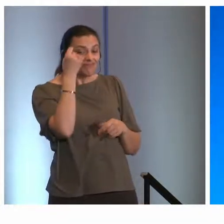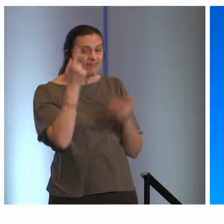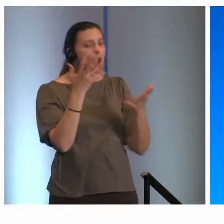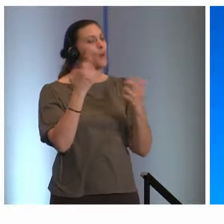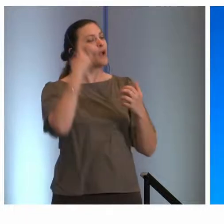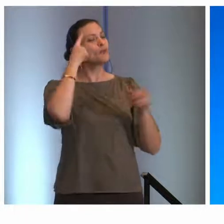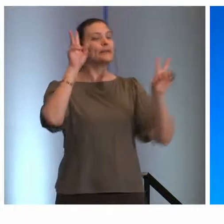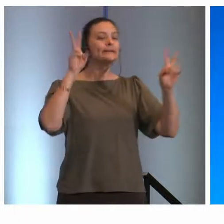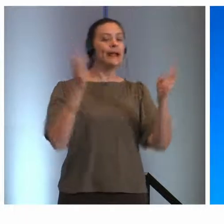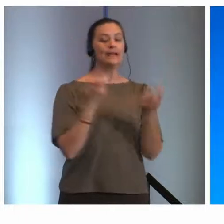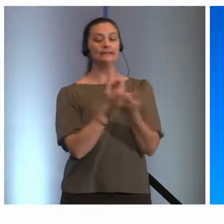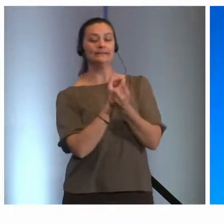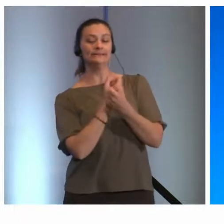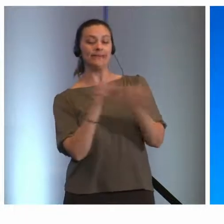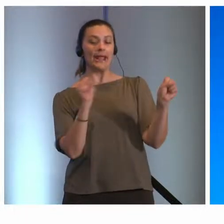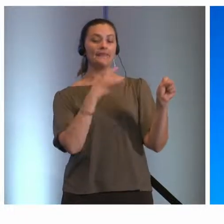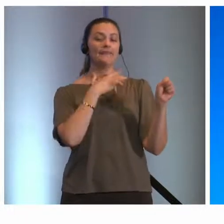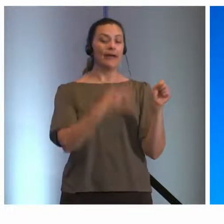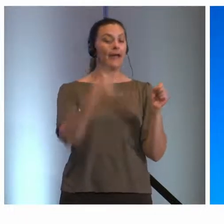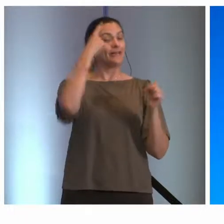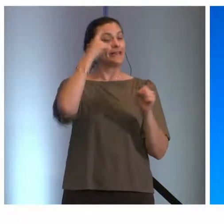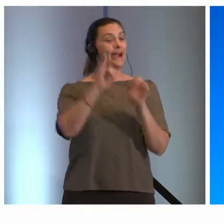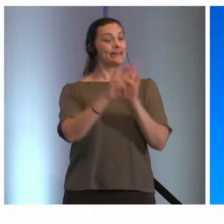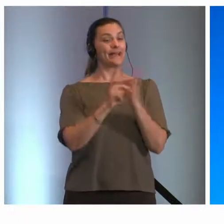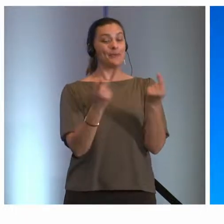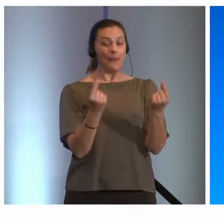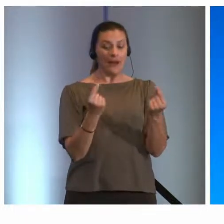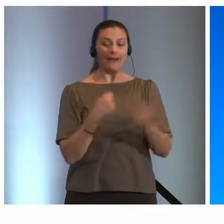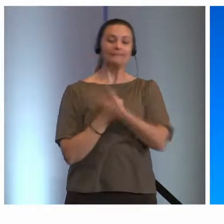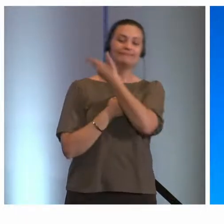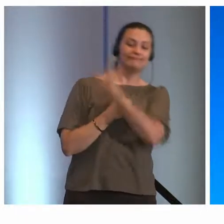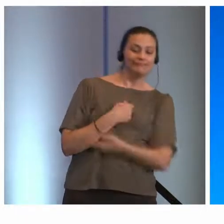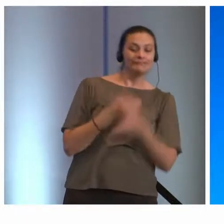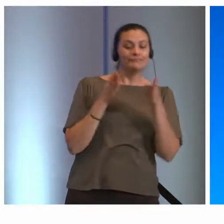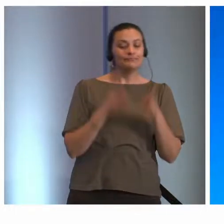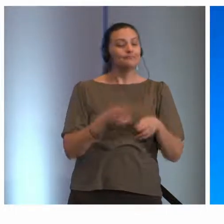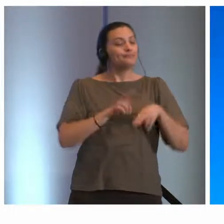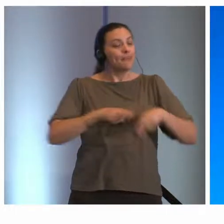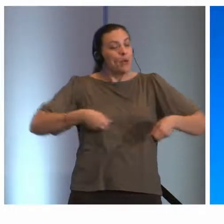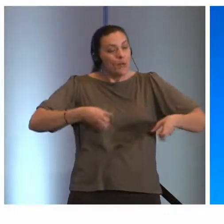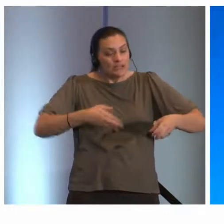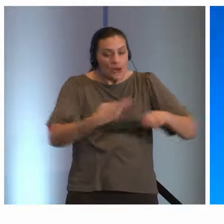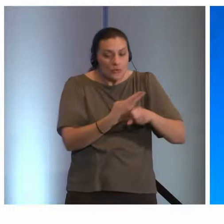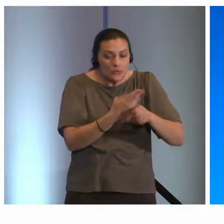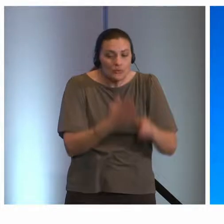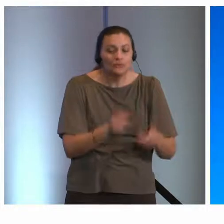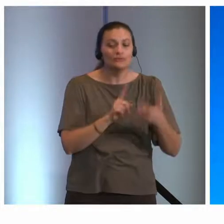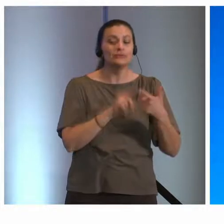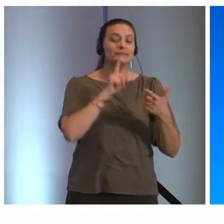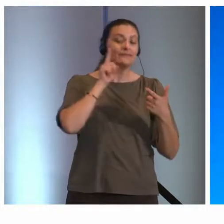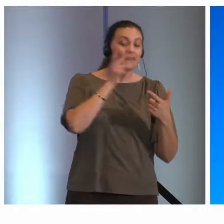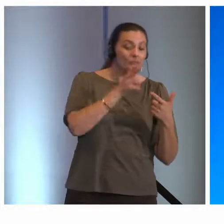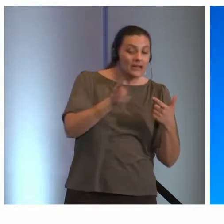regard to identity. So these are all safe bets. Wheelchair user, Deaf and Hard-of-Hearing.